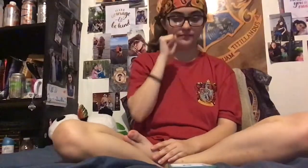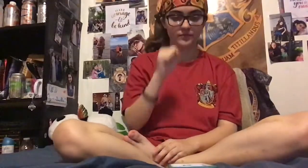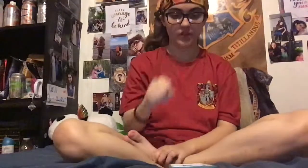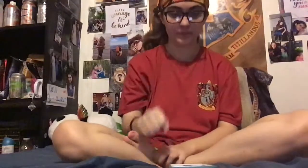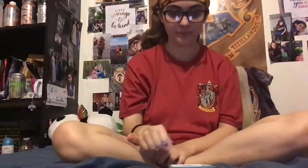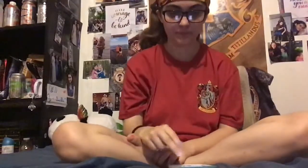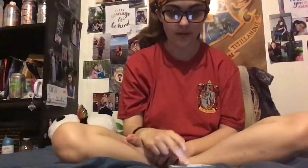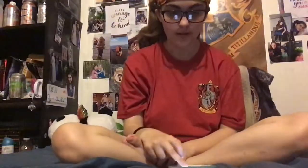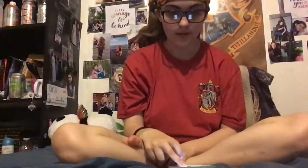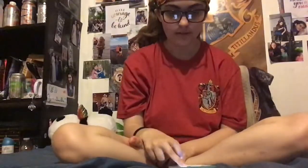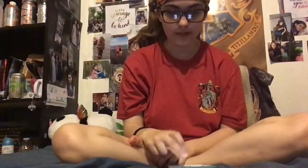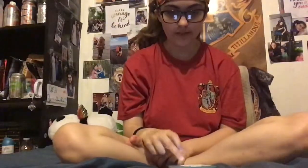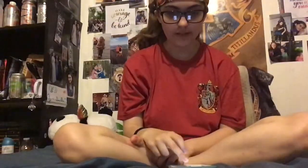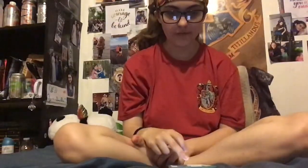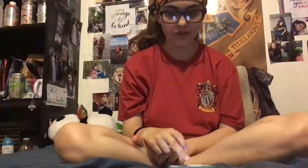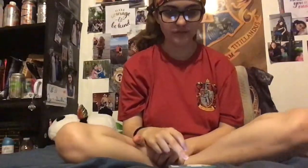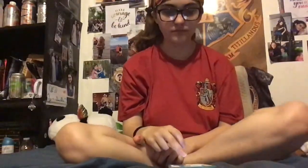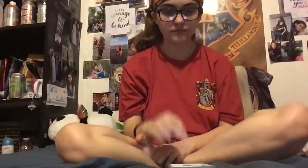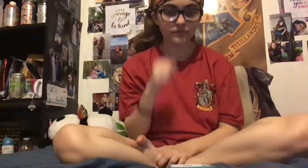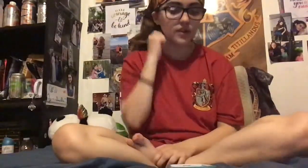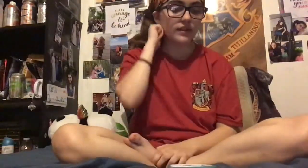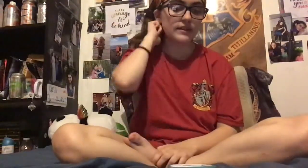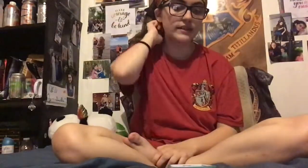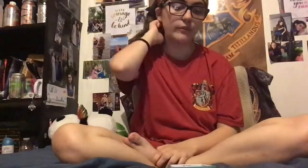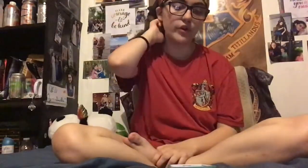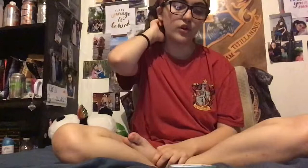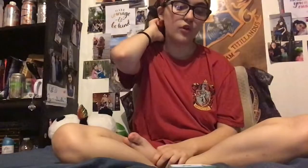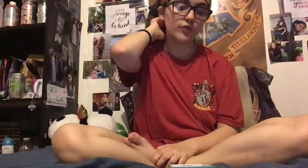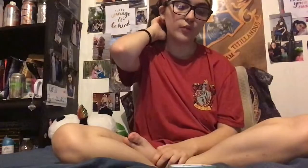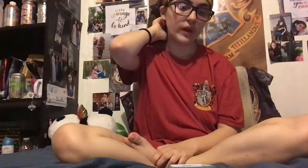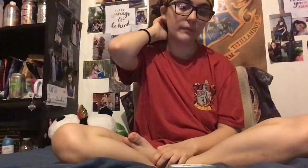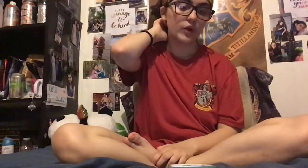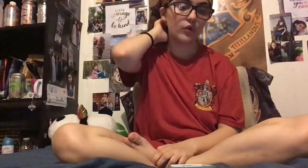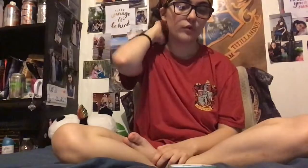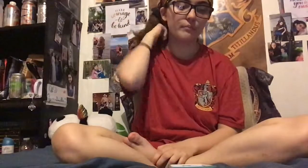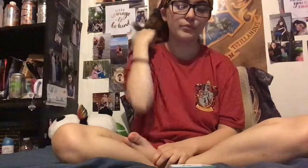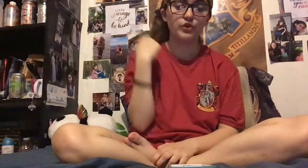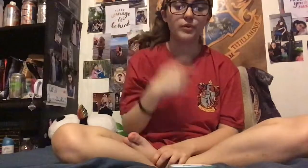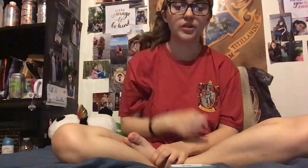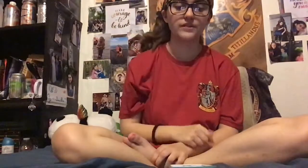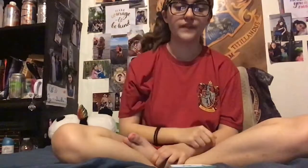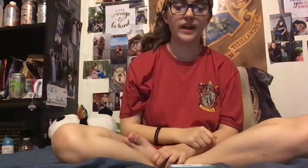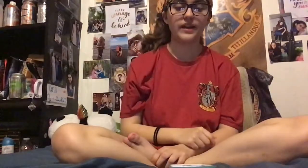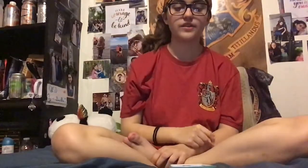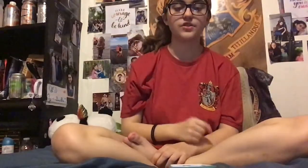sorry ok next verse Somewhere over the rainbow bluebirds fly. So